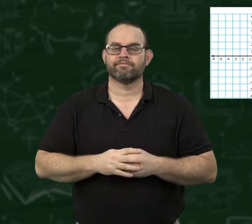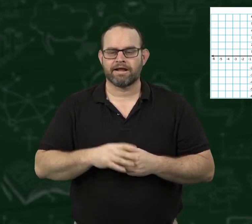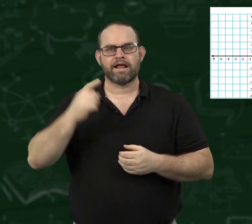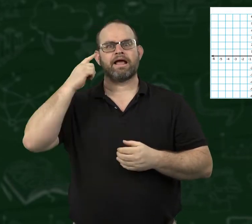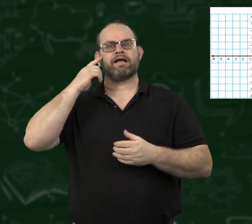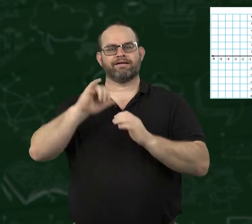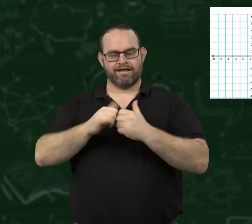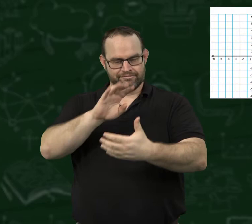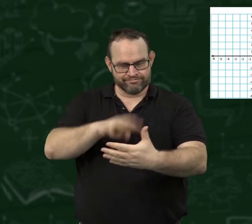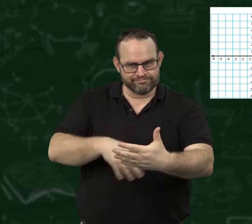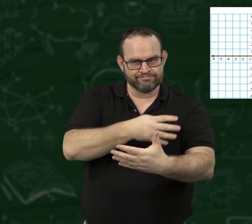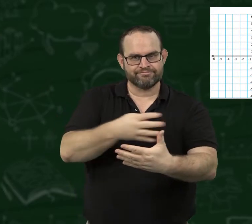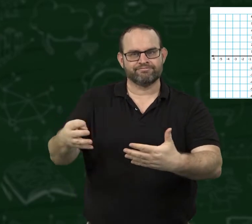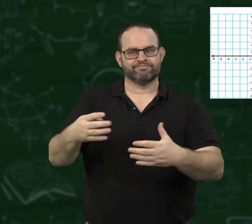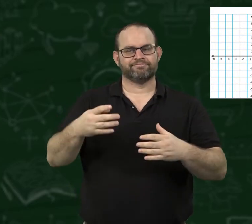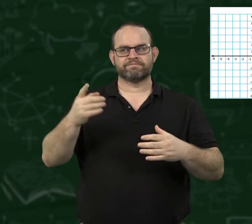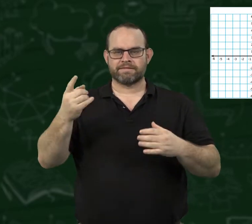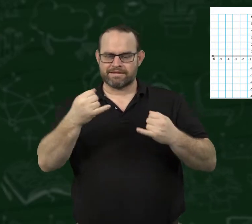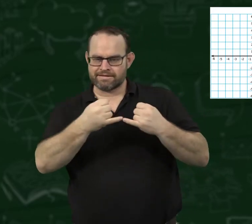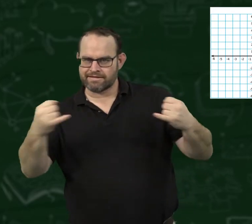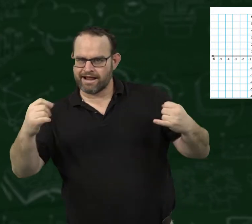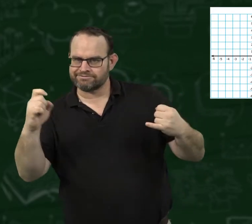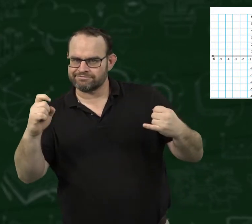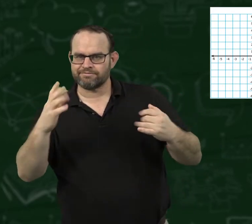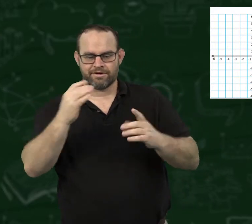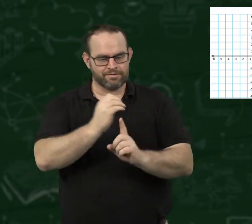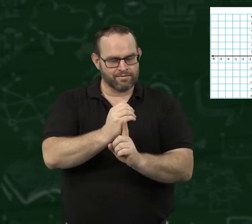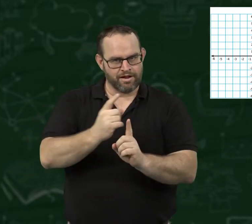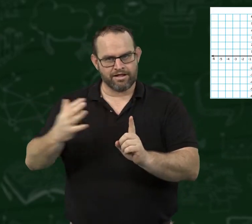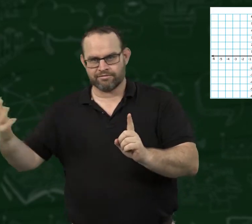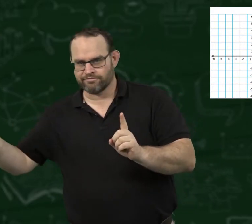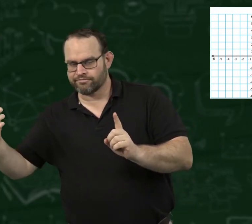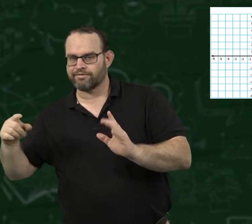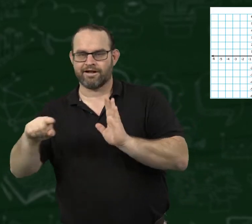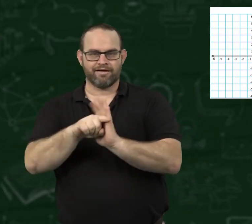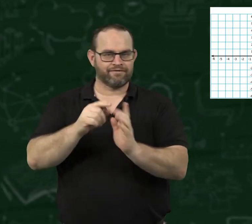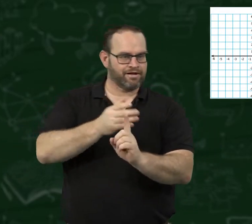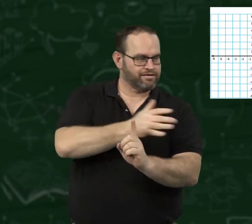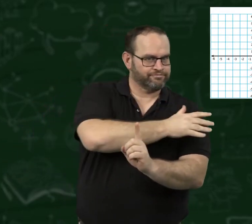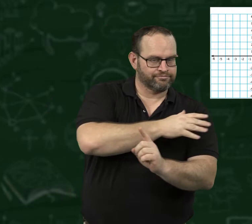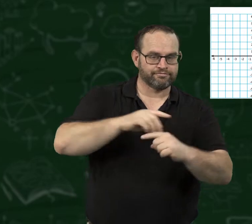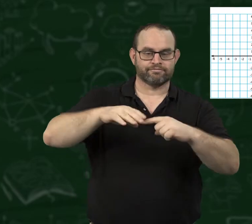The graph has a horizontal x-axis with positive numbers to the right of the origin and negative number to the left.